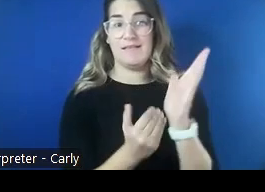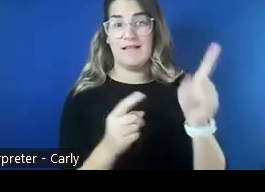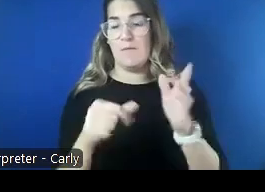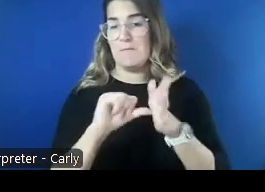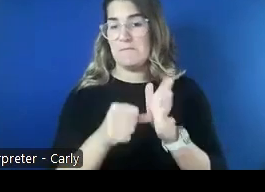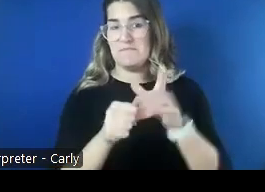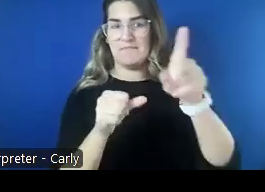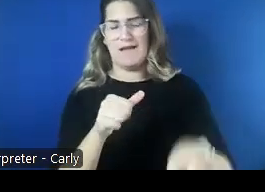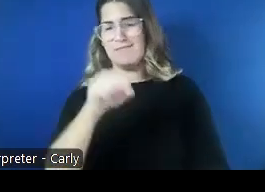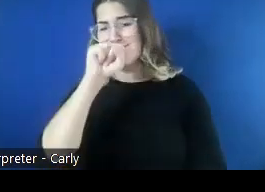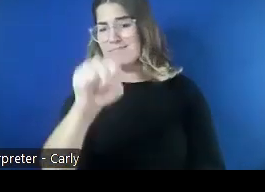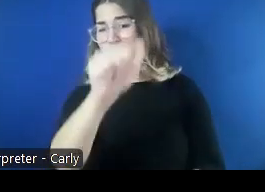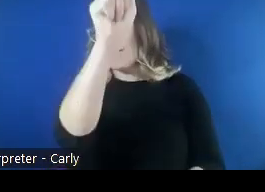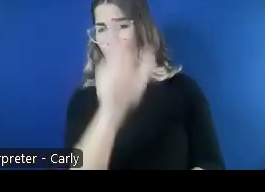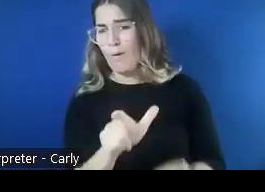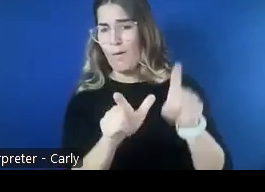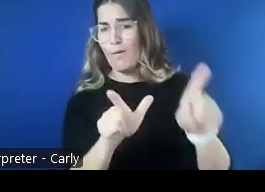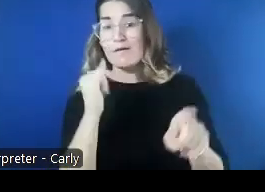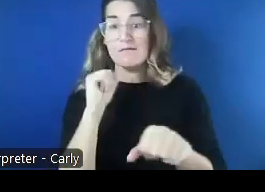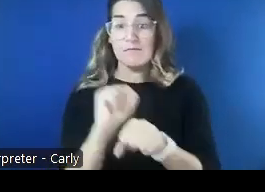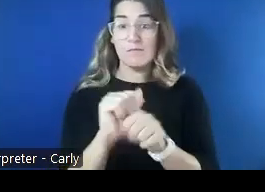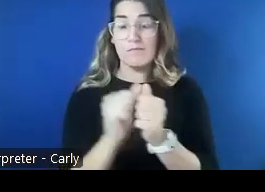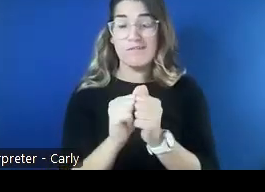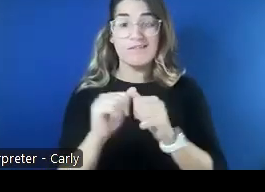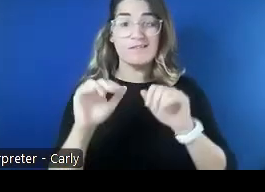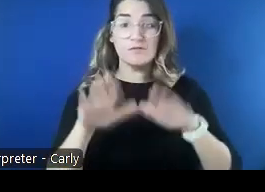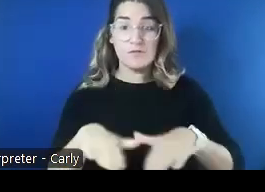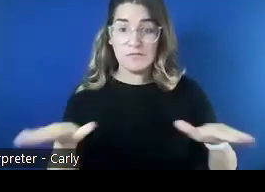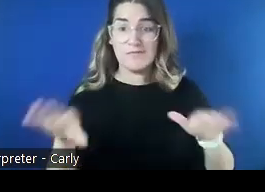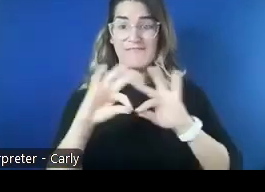and I encourage folks who work with Children and Families to go online and look at the diversity in